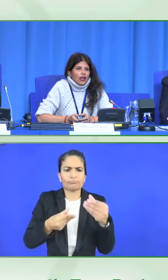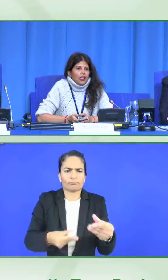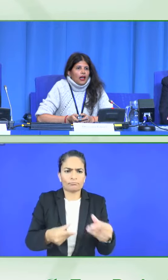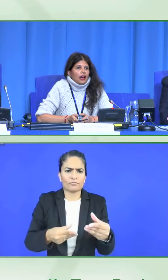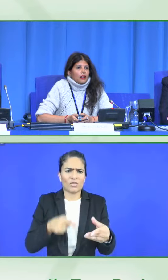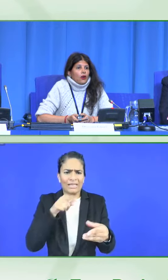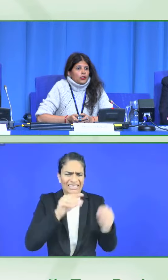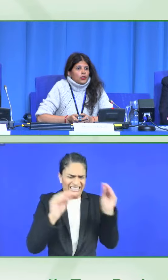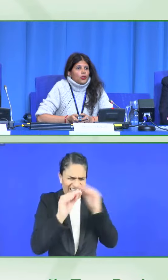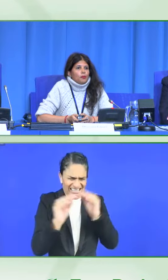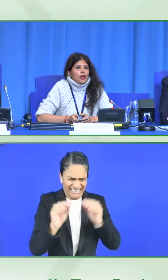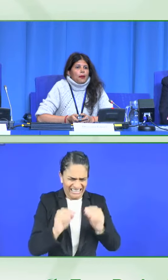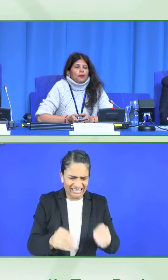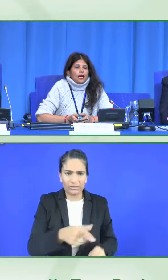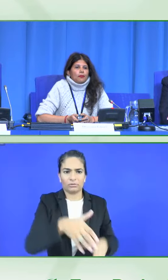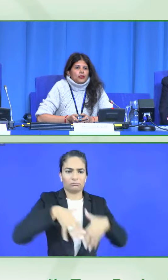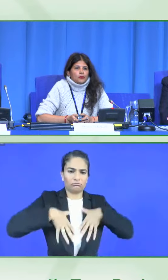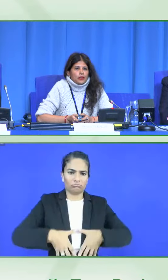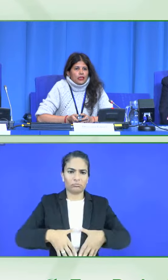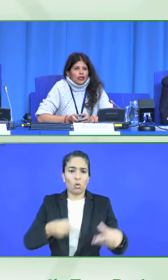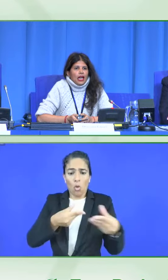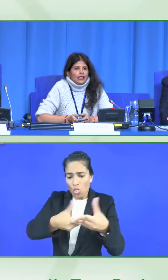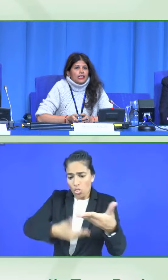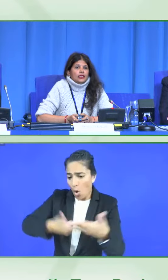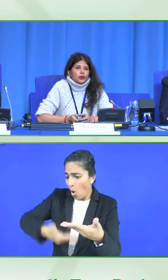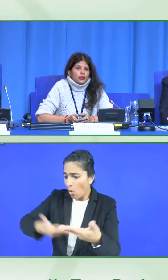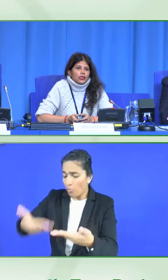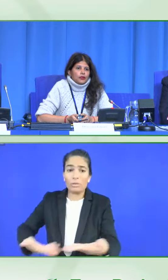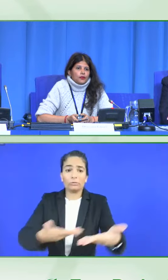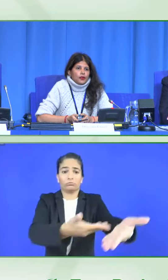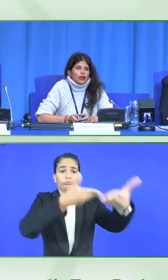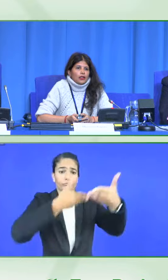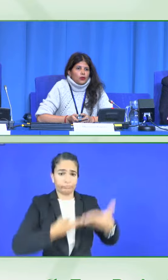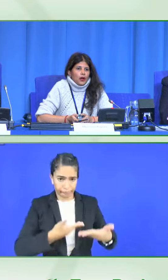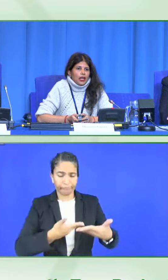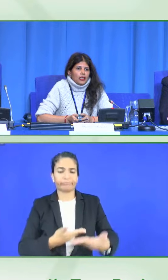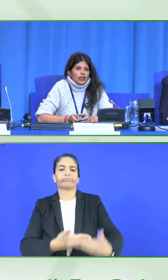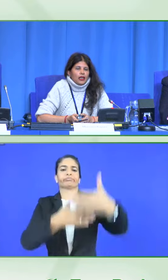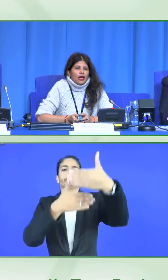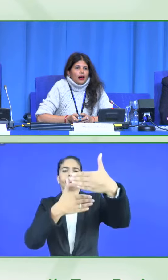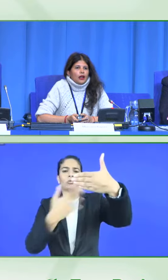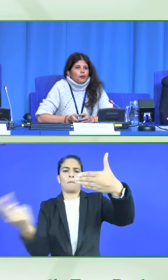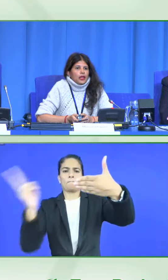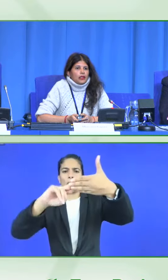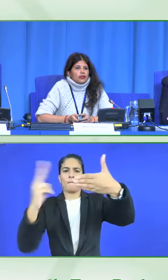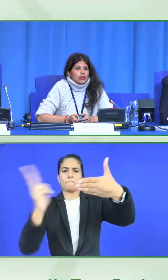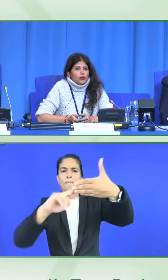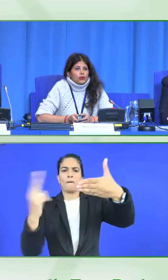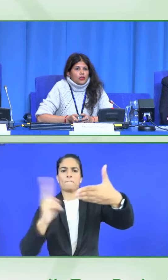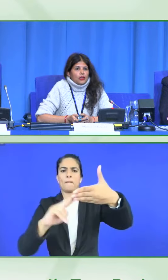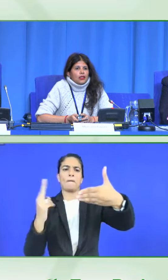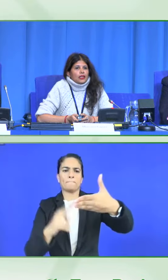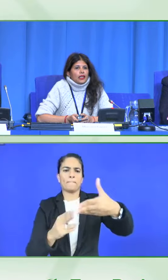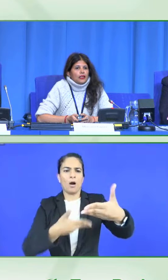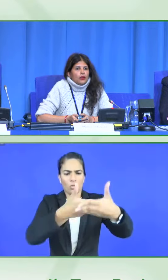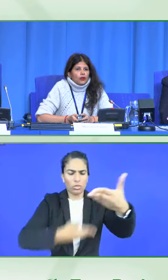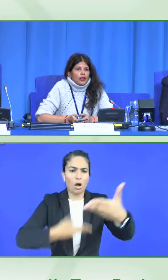There are many other resources available to make the computer easier to use.